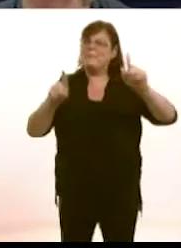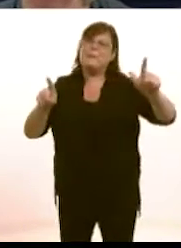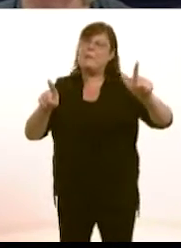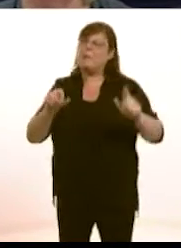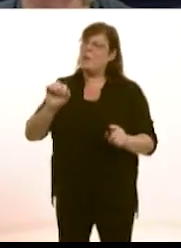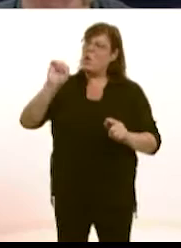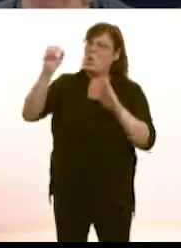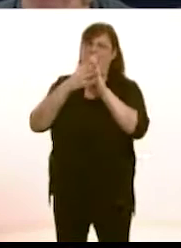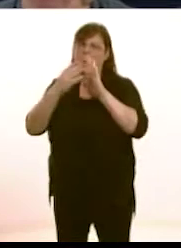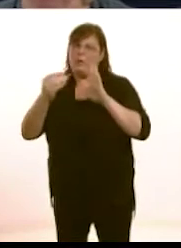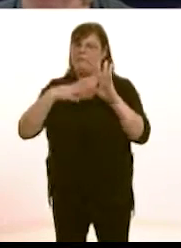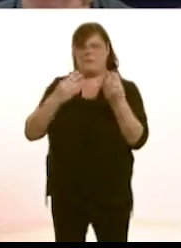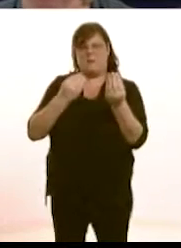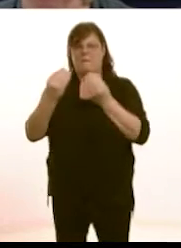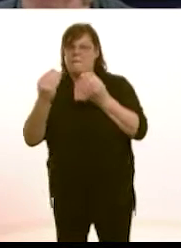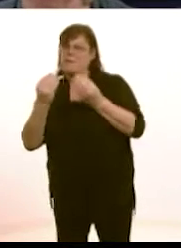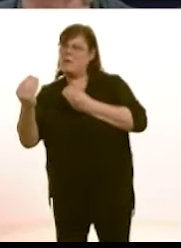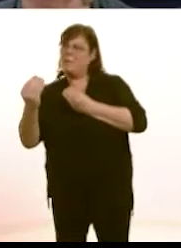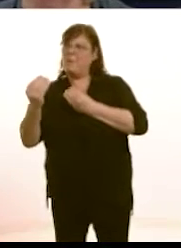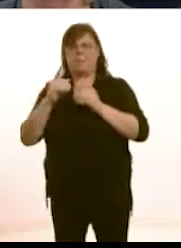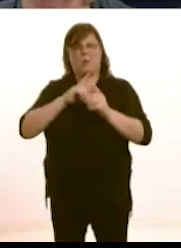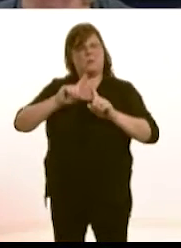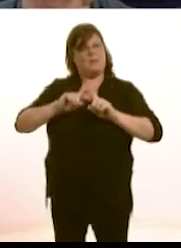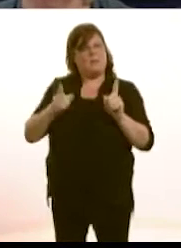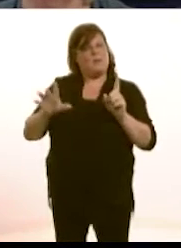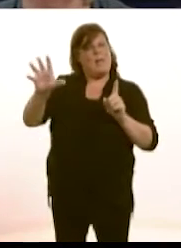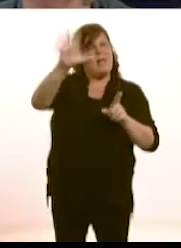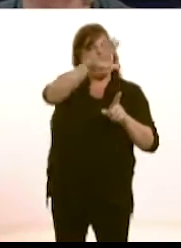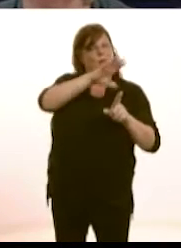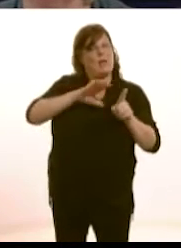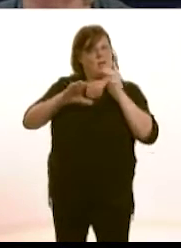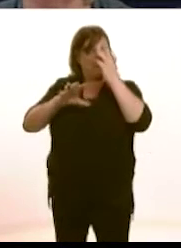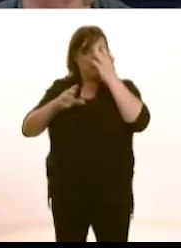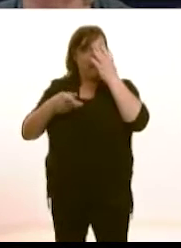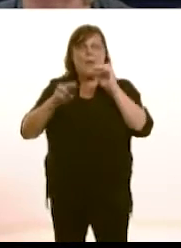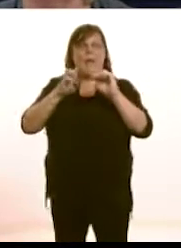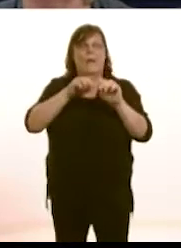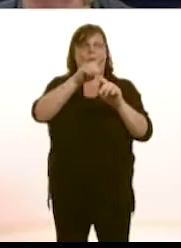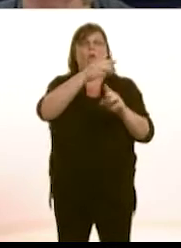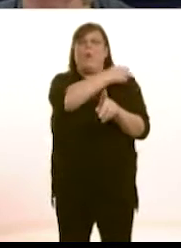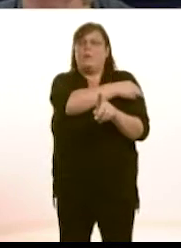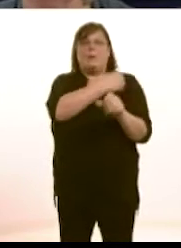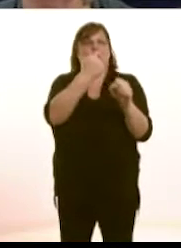If Ysbyty Gwynedd loses its vascular surgery, itíll make the medical school in Bangor,